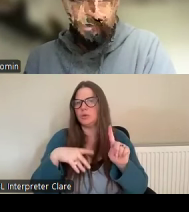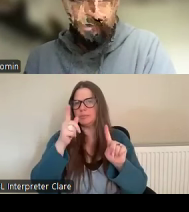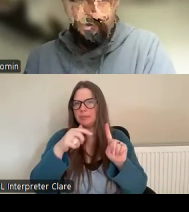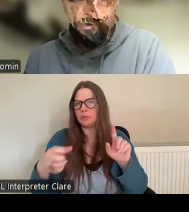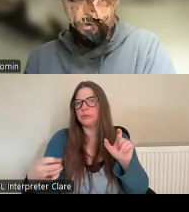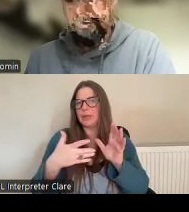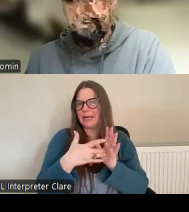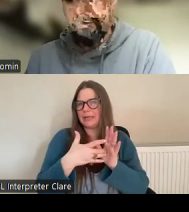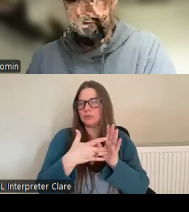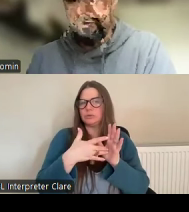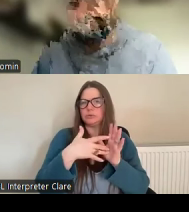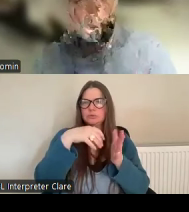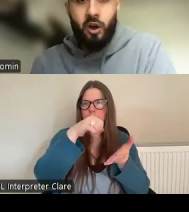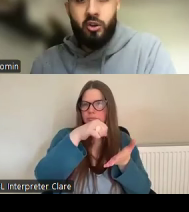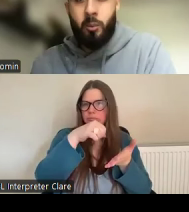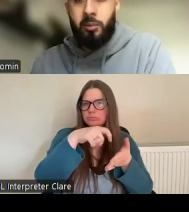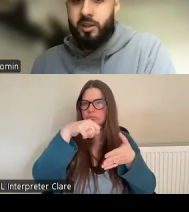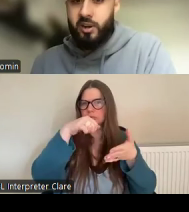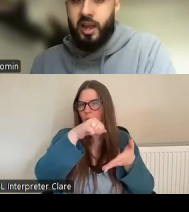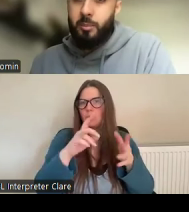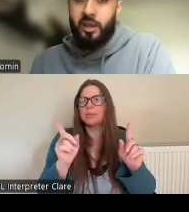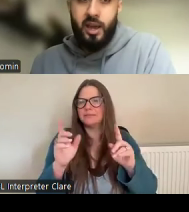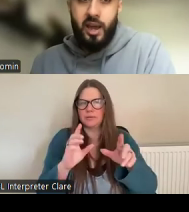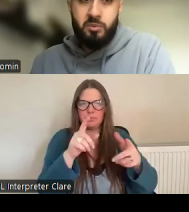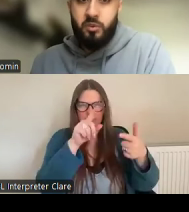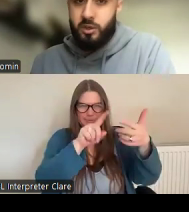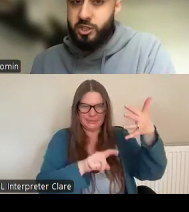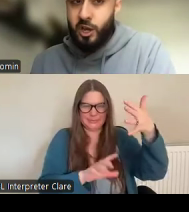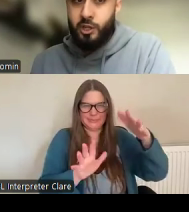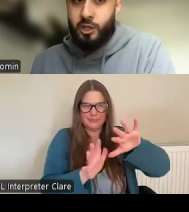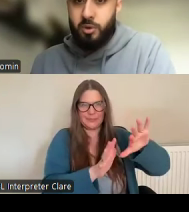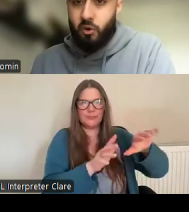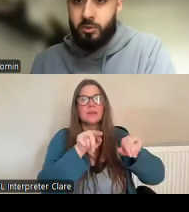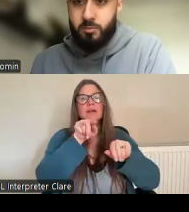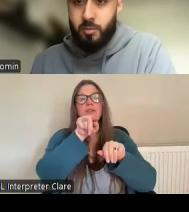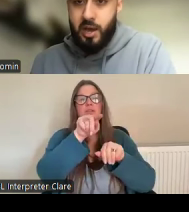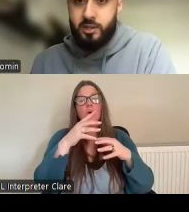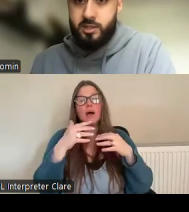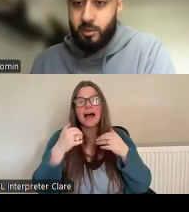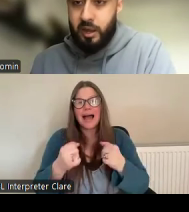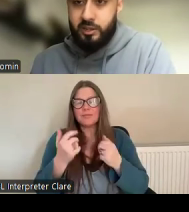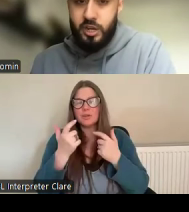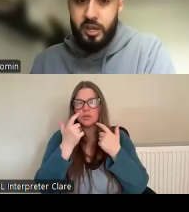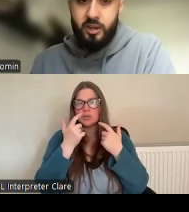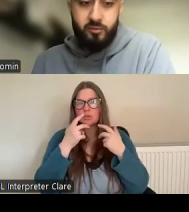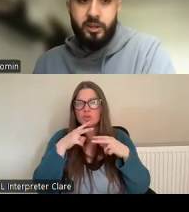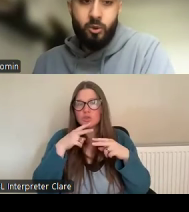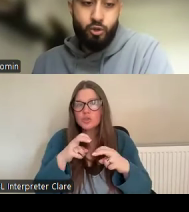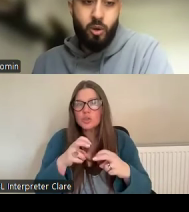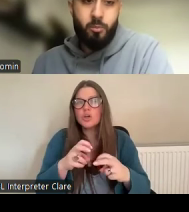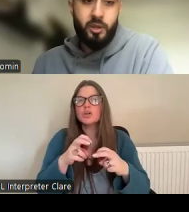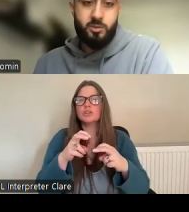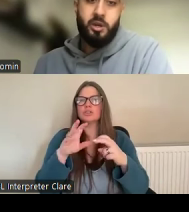We're going to click continue. We've got a couple of different campaign types. We've got search, performance max, demand gen, video, shopping, display.